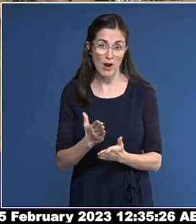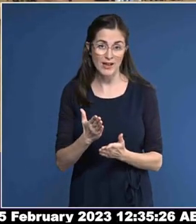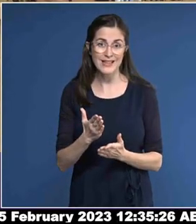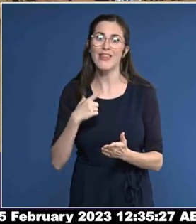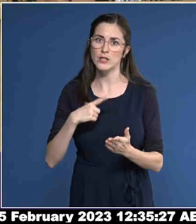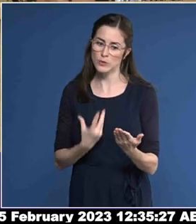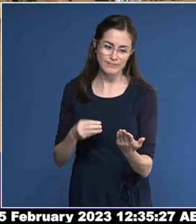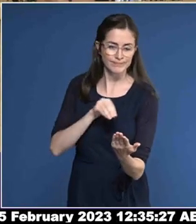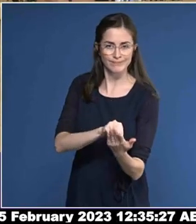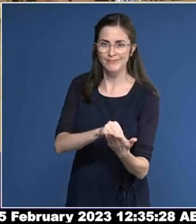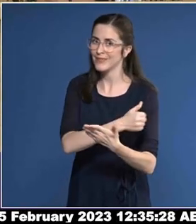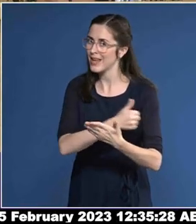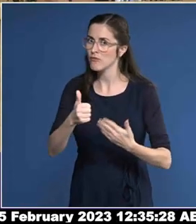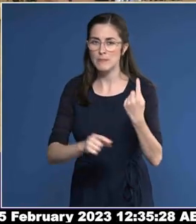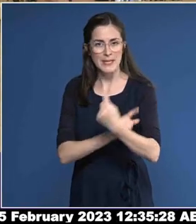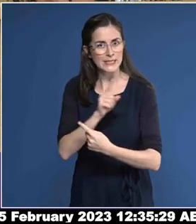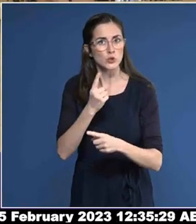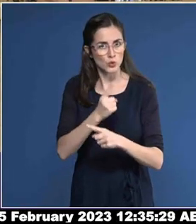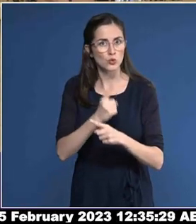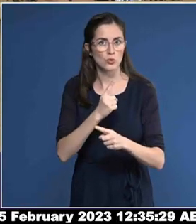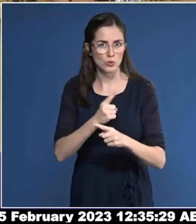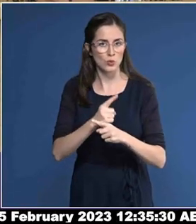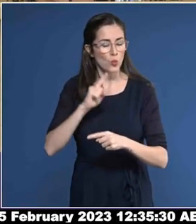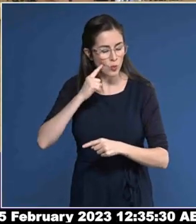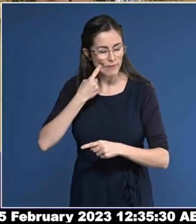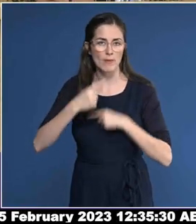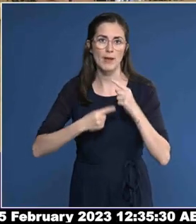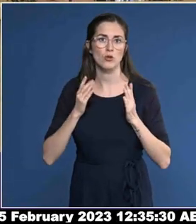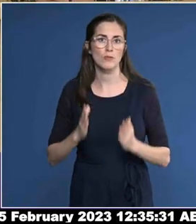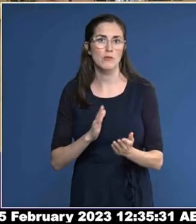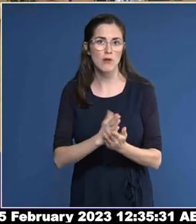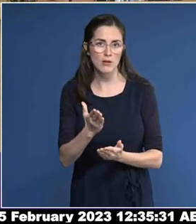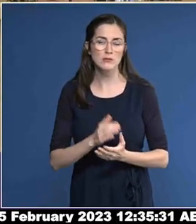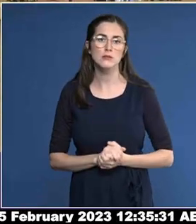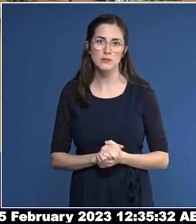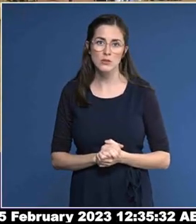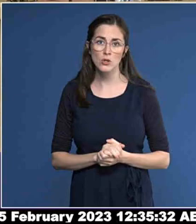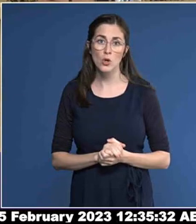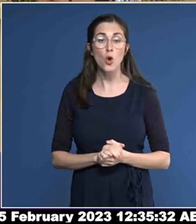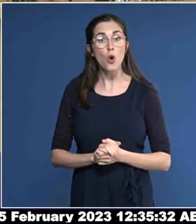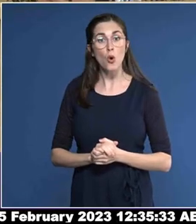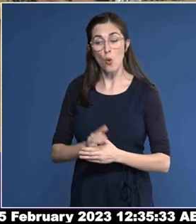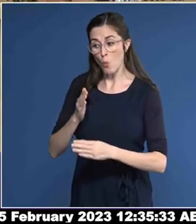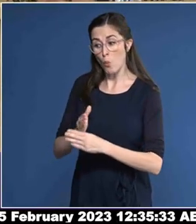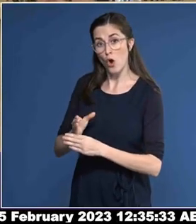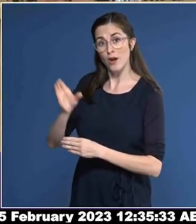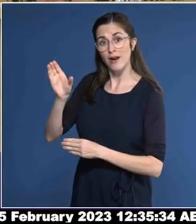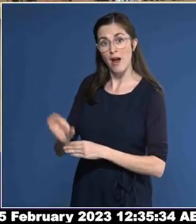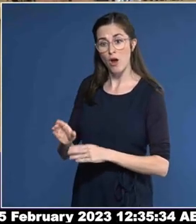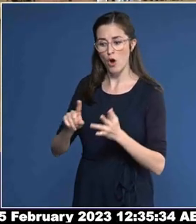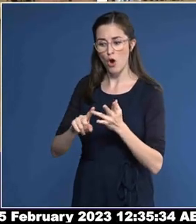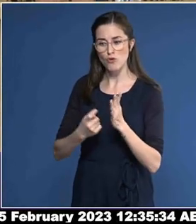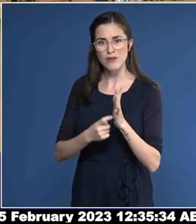meetings. Worker Orientation Module training, so NDIS compulsory modules, I